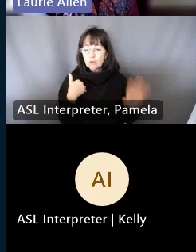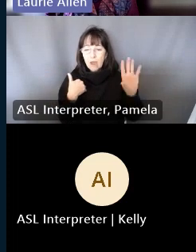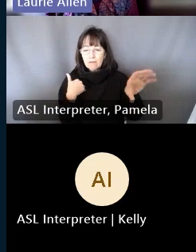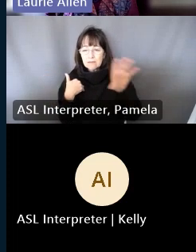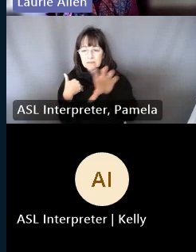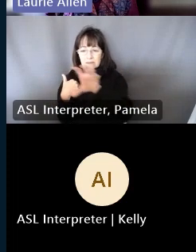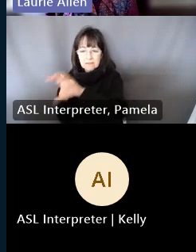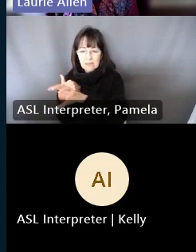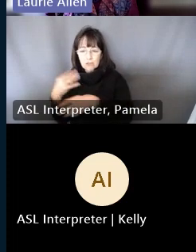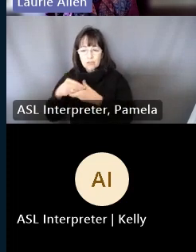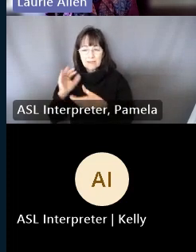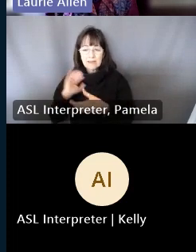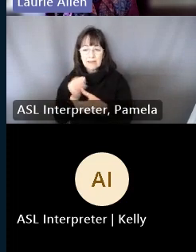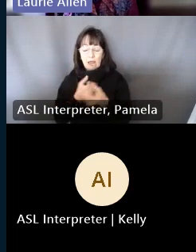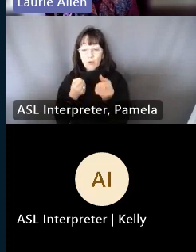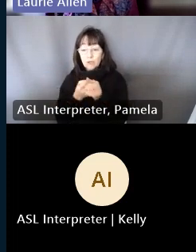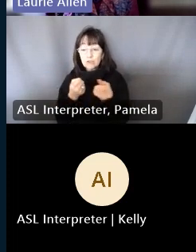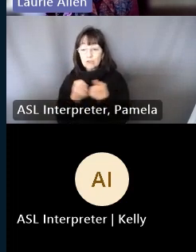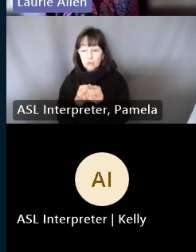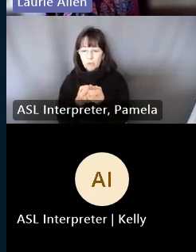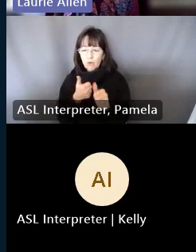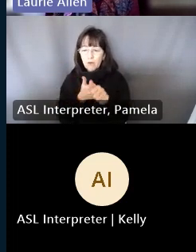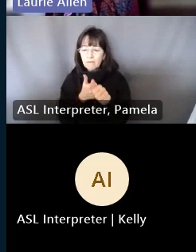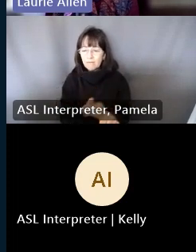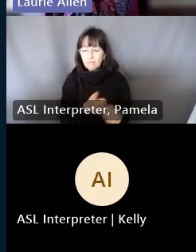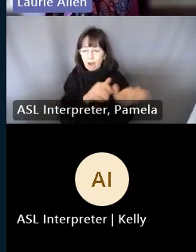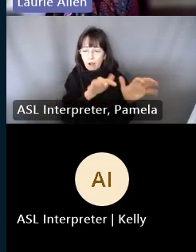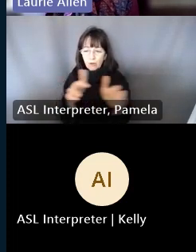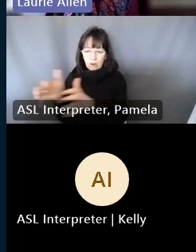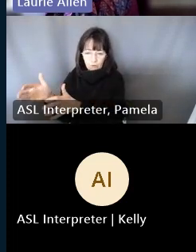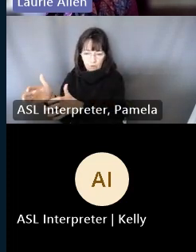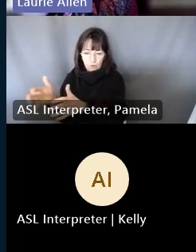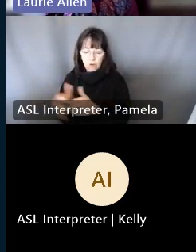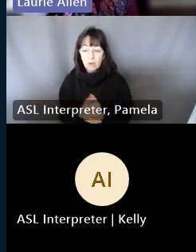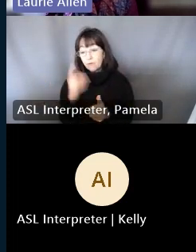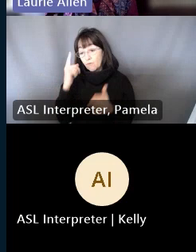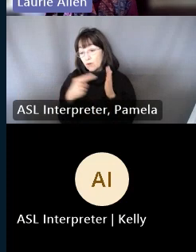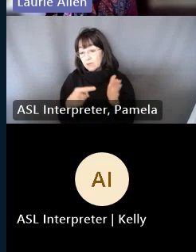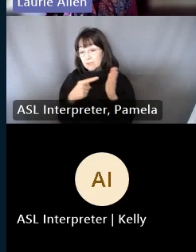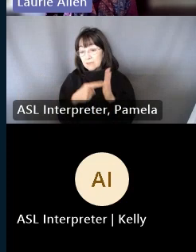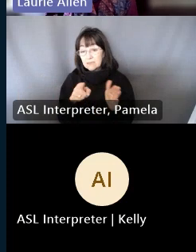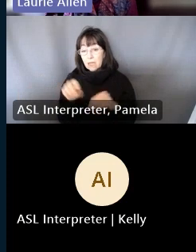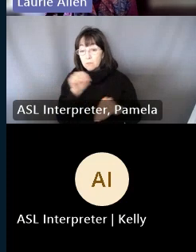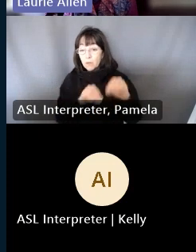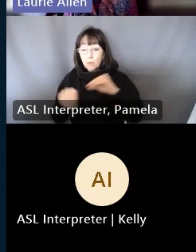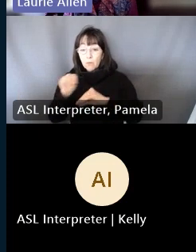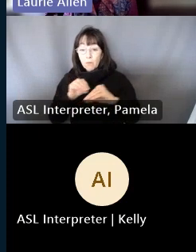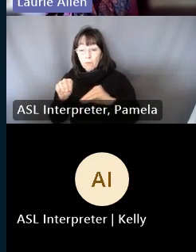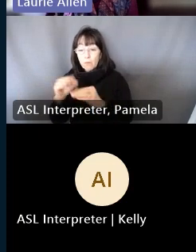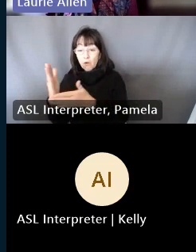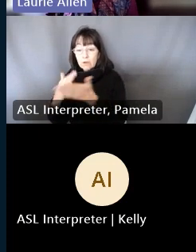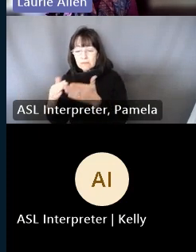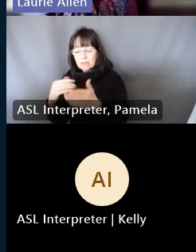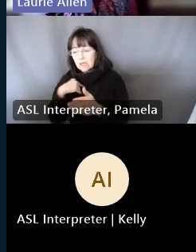that give you productivity tools by category. So, for example, I might go into the mobility section to say, you know, to look for all of the features